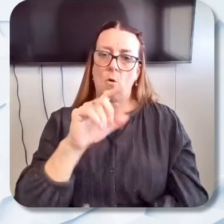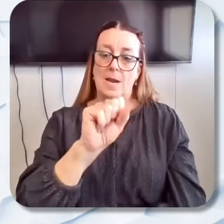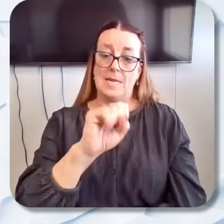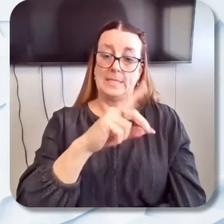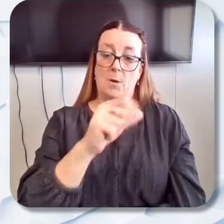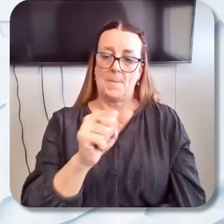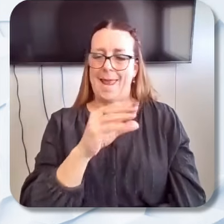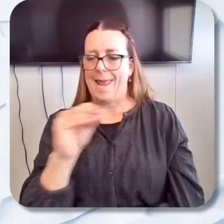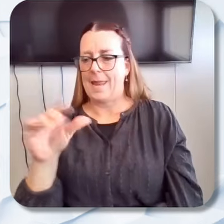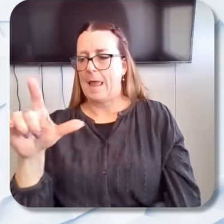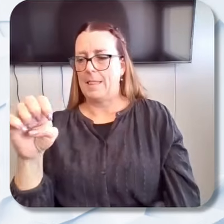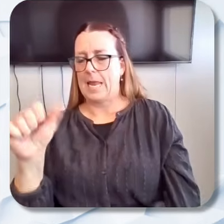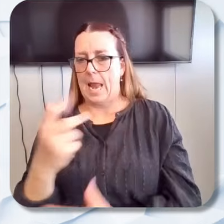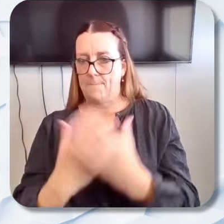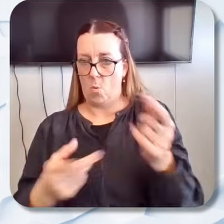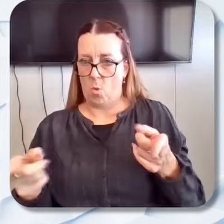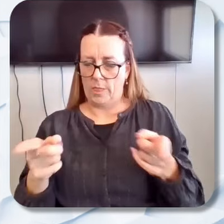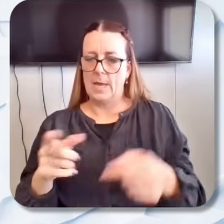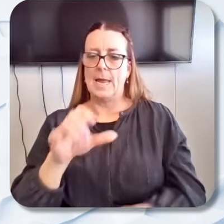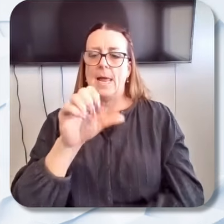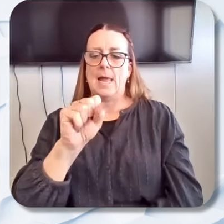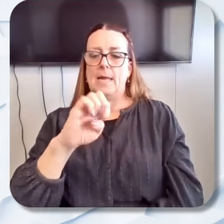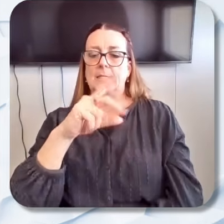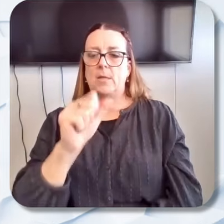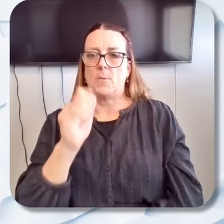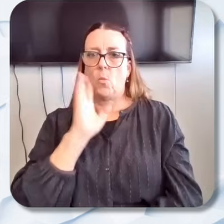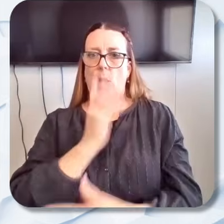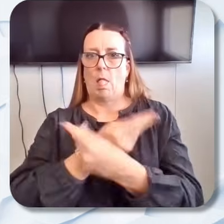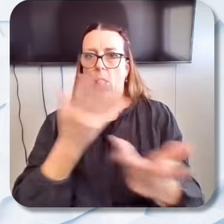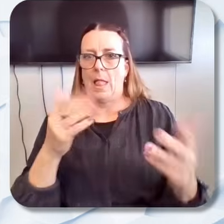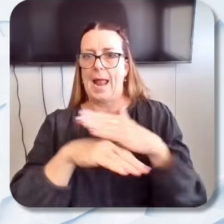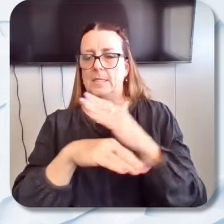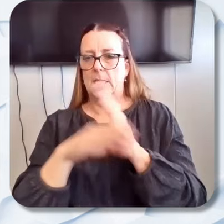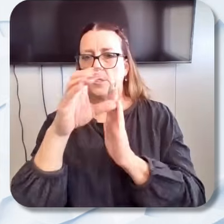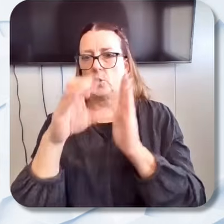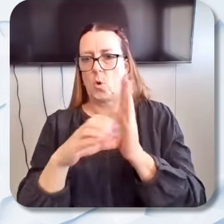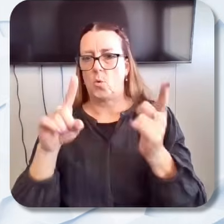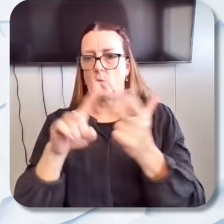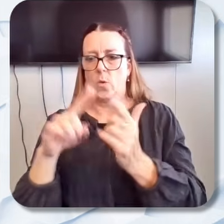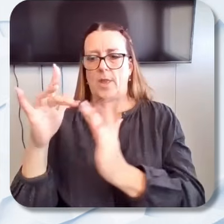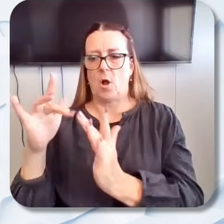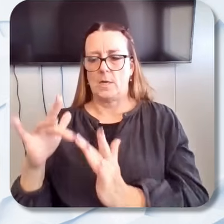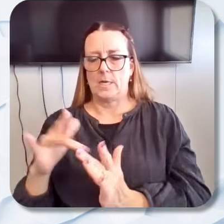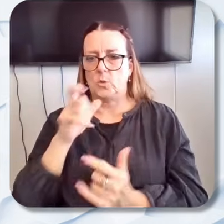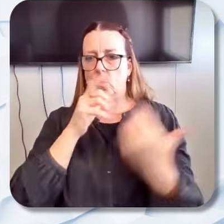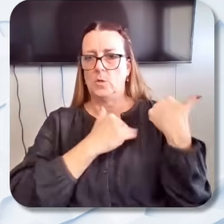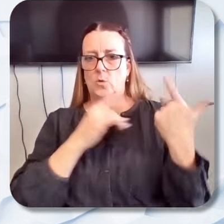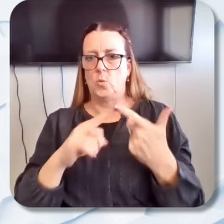that point the SELPA will then distribute those to all the LEA contacts that are going to be in charge of submitting the data.